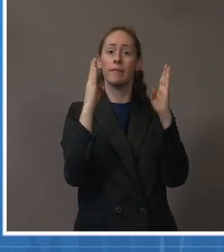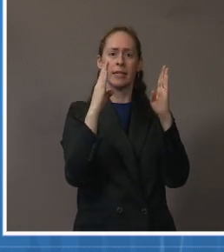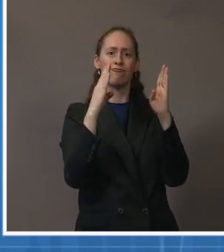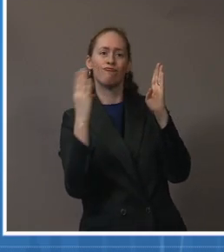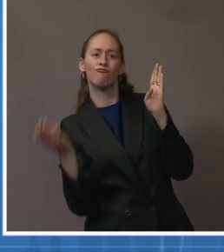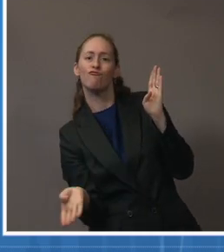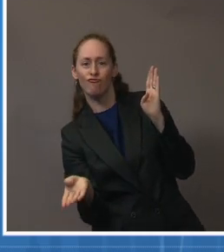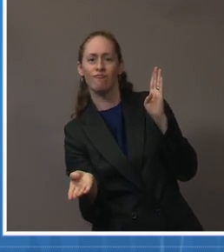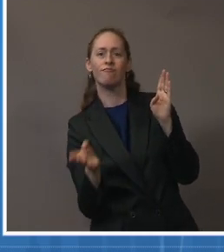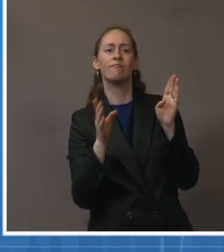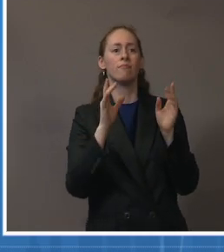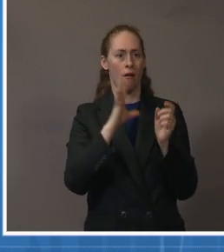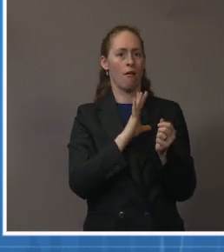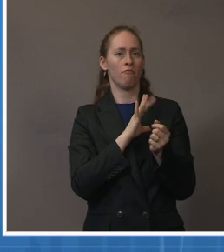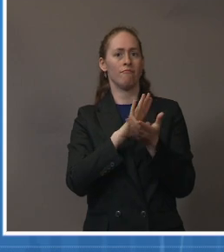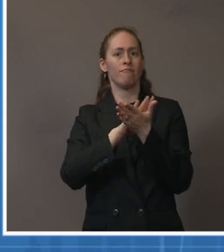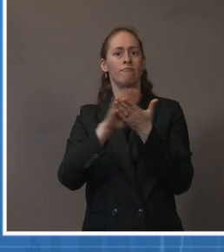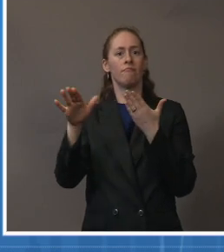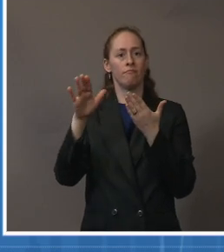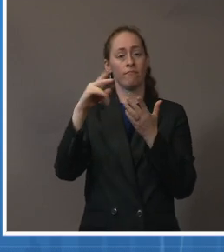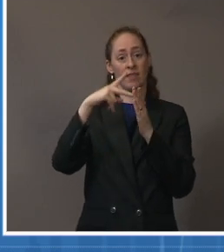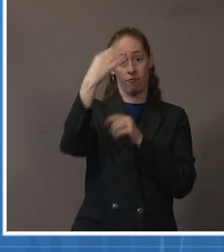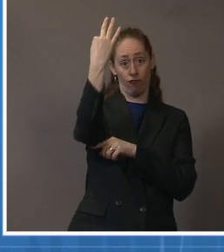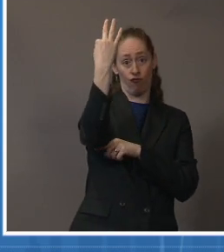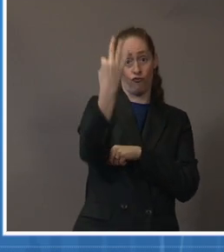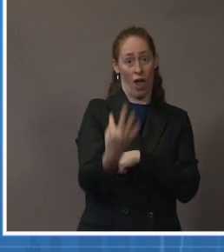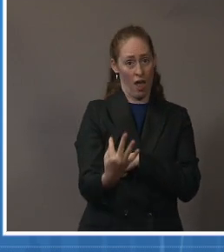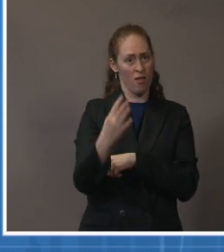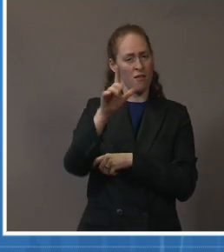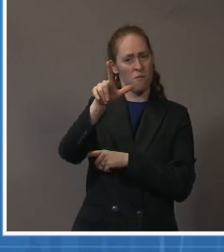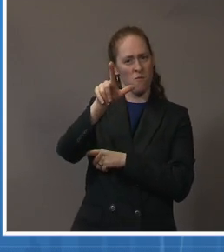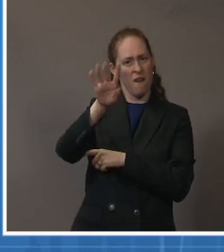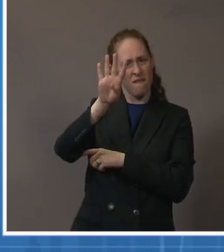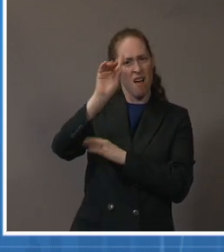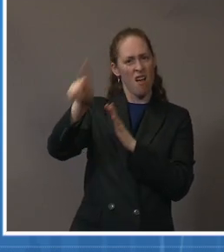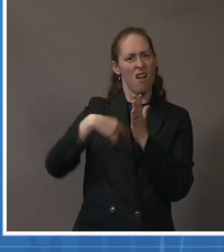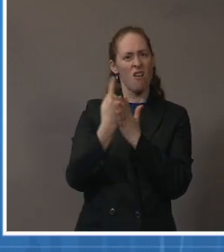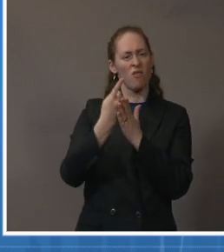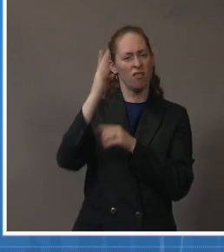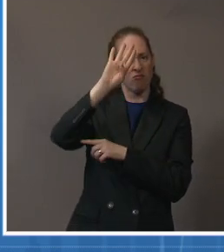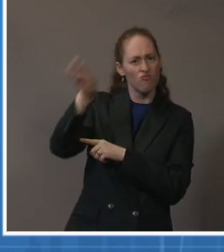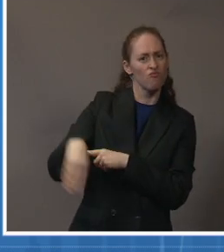every Friday starting next week; commitments from states in the private sector